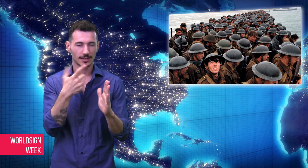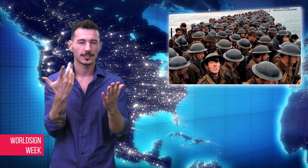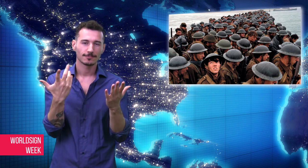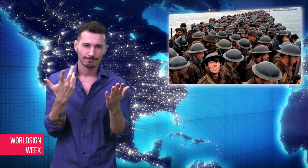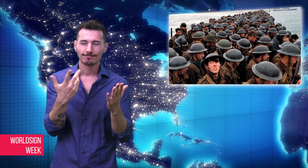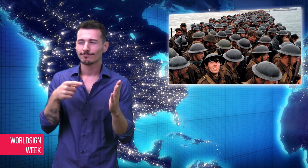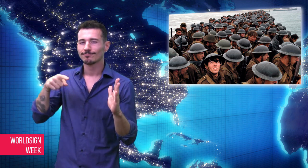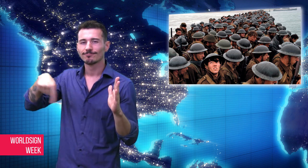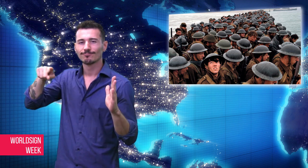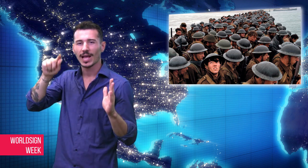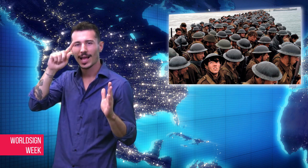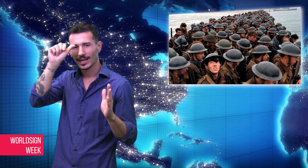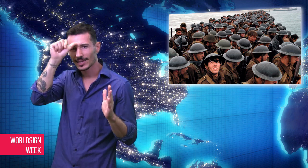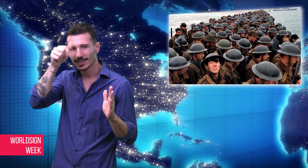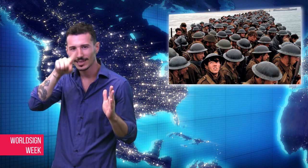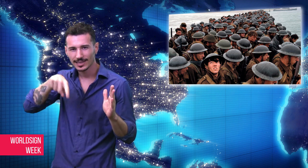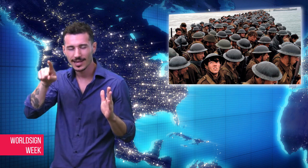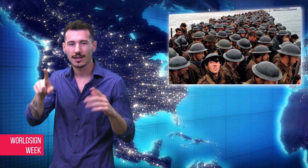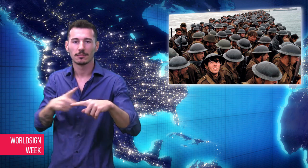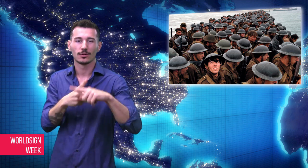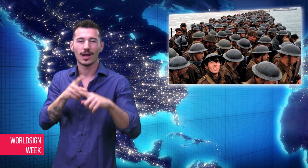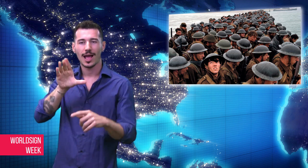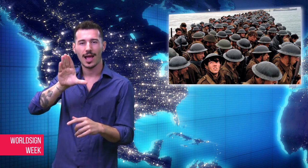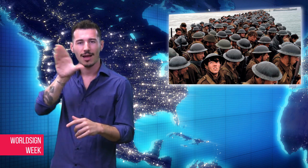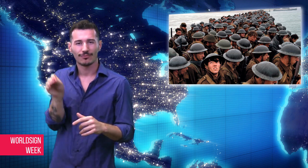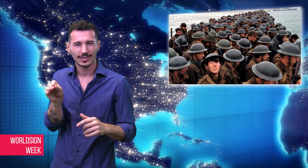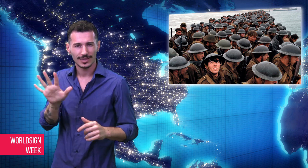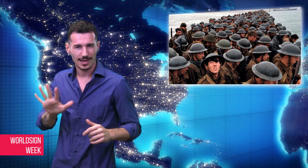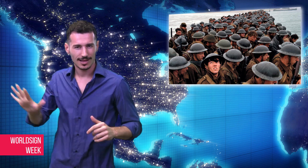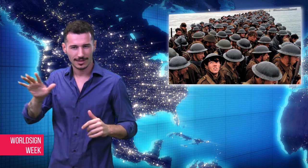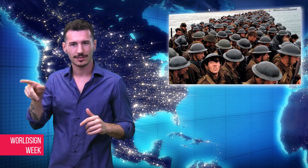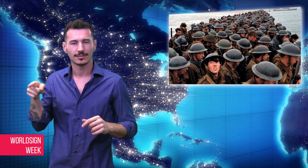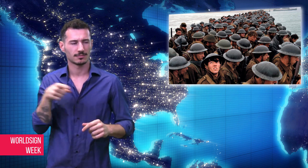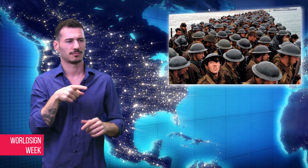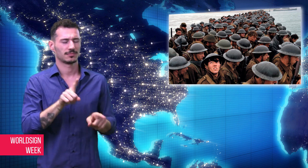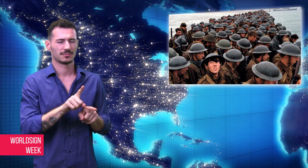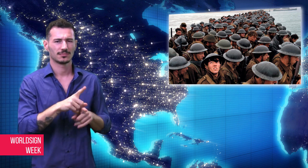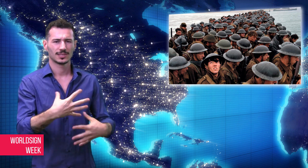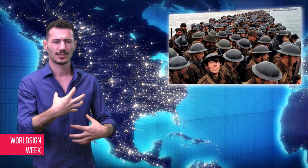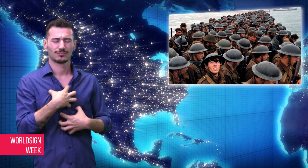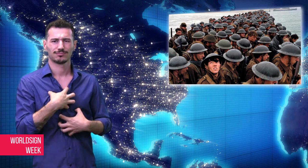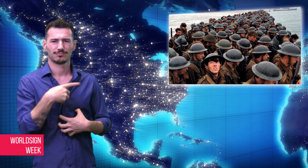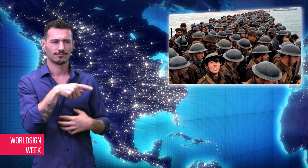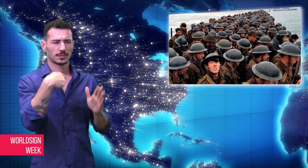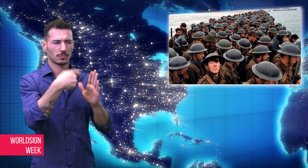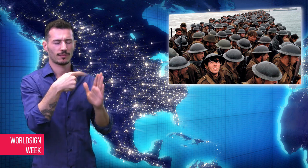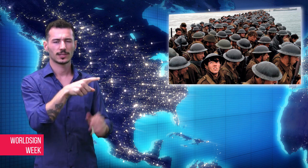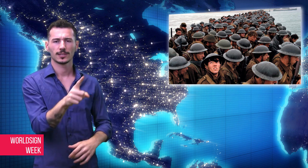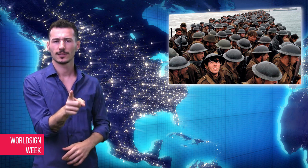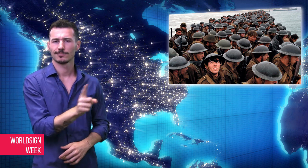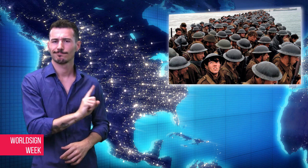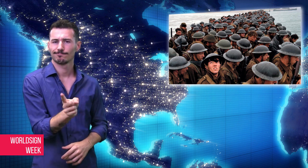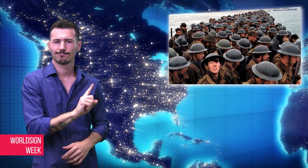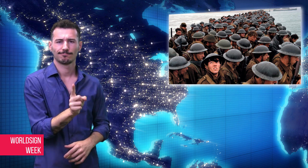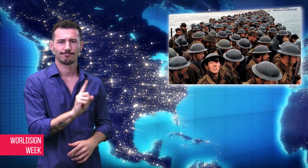ignorance. They felt it focused on whites and didn’t show the roles India